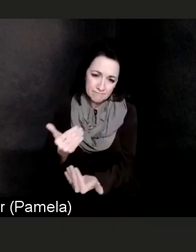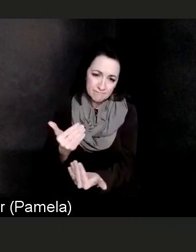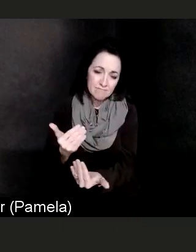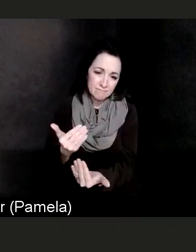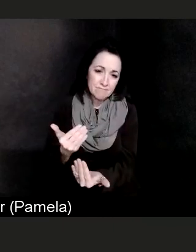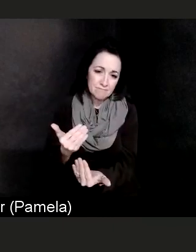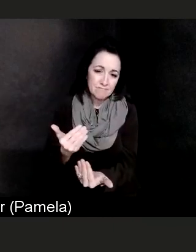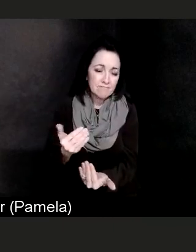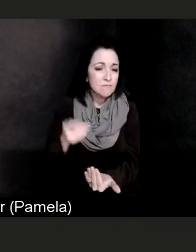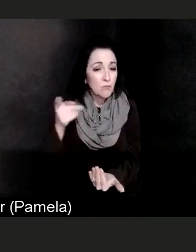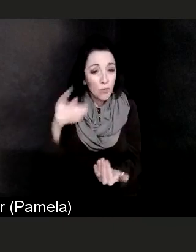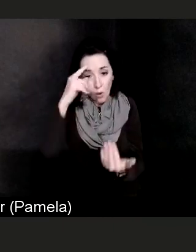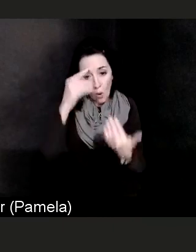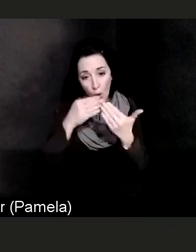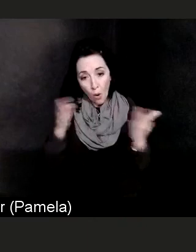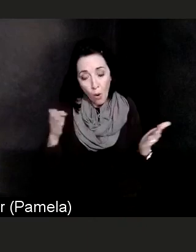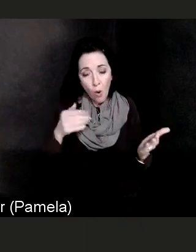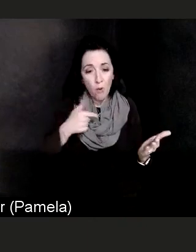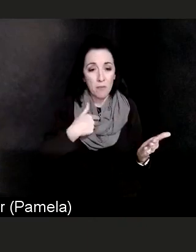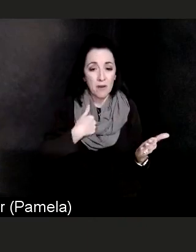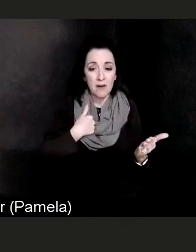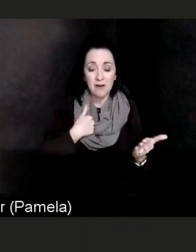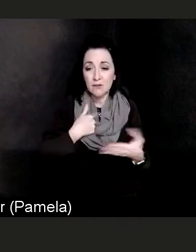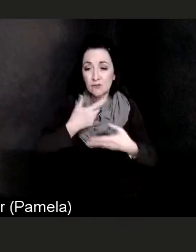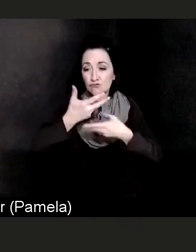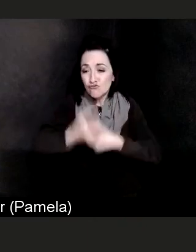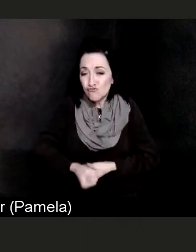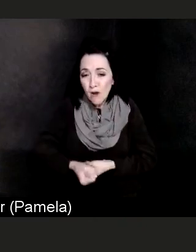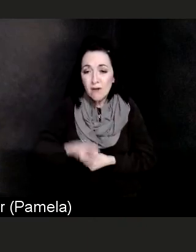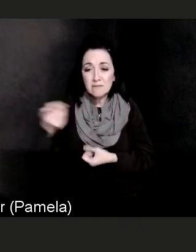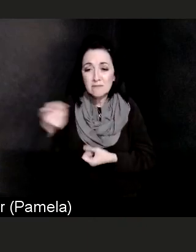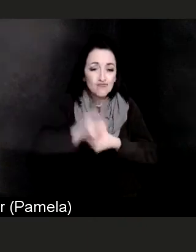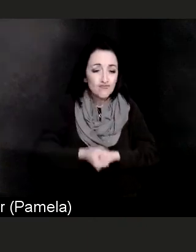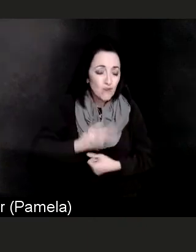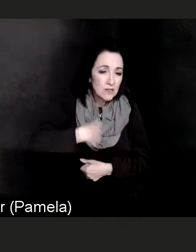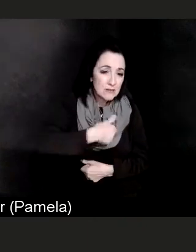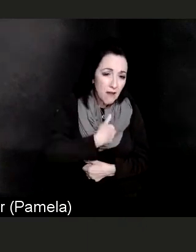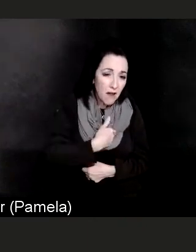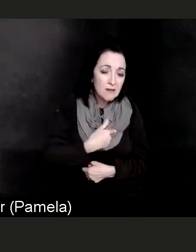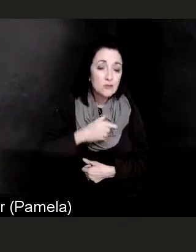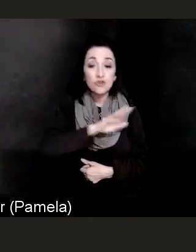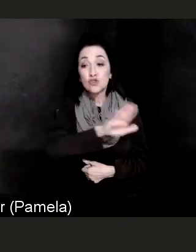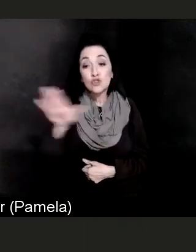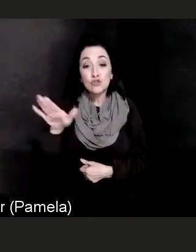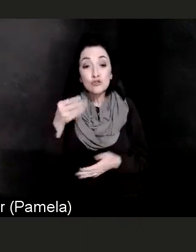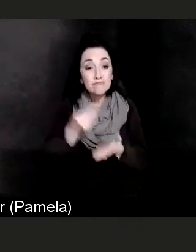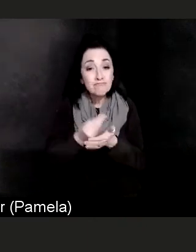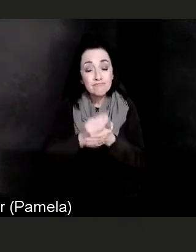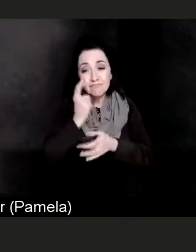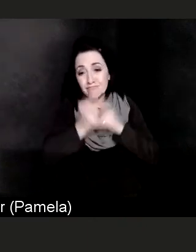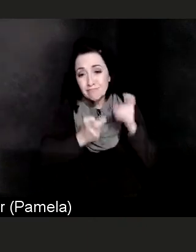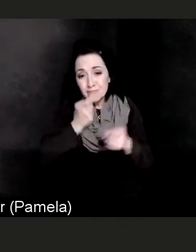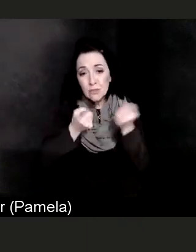your financial support, your philanthropic support, all those things are critical to helping us remain local,